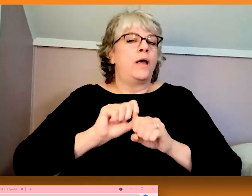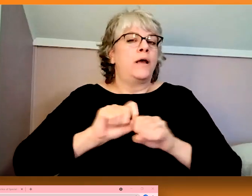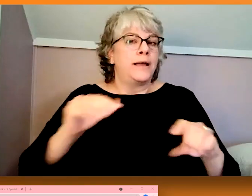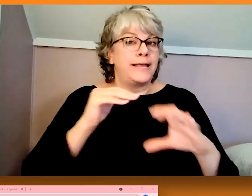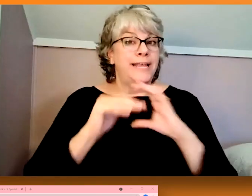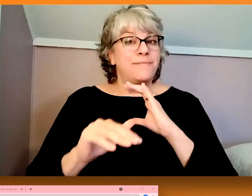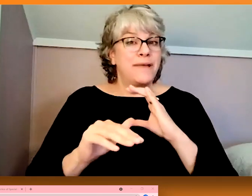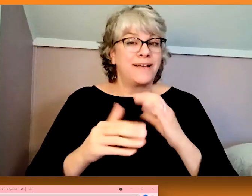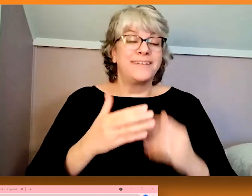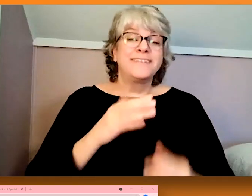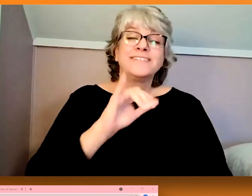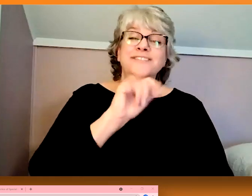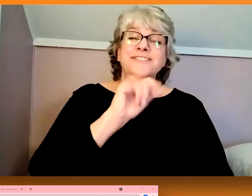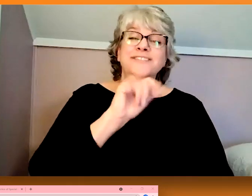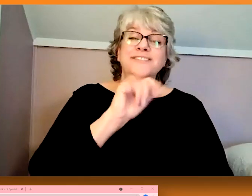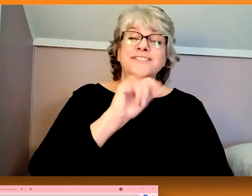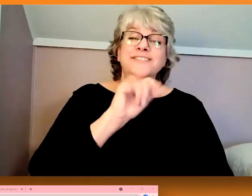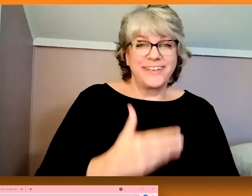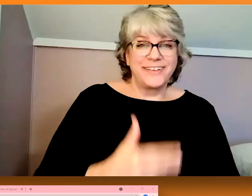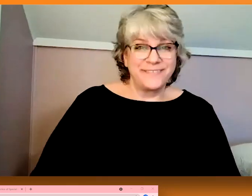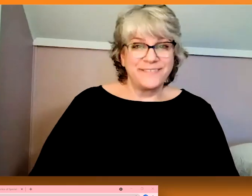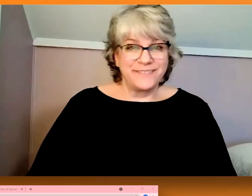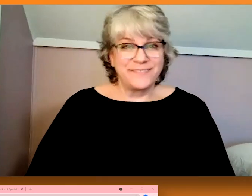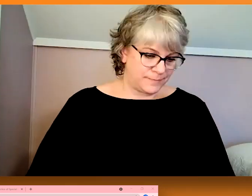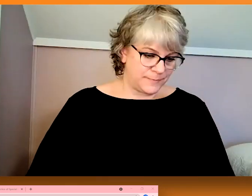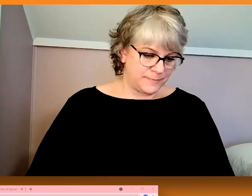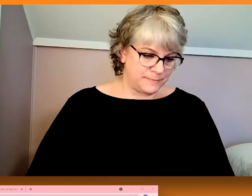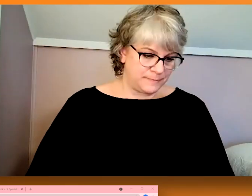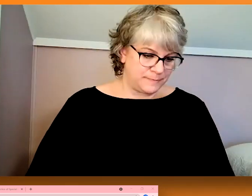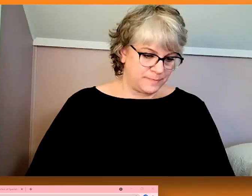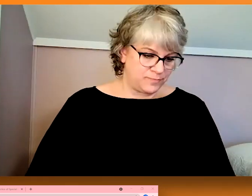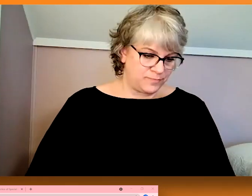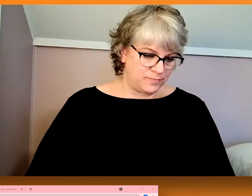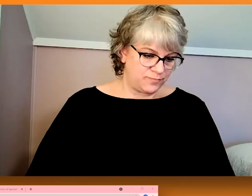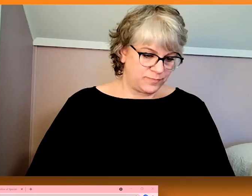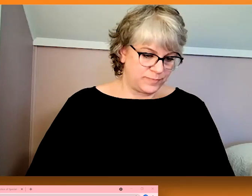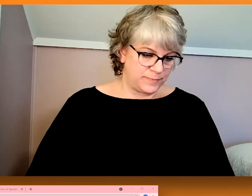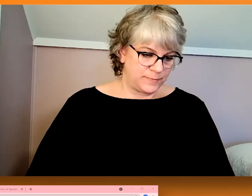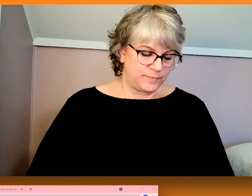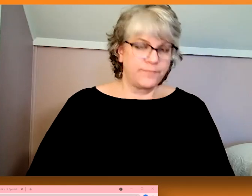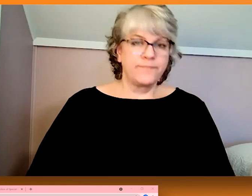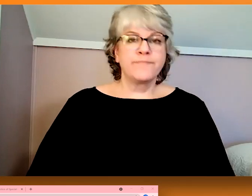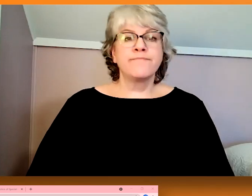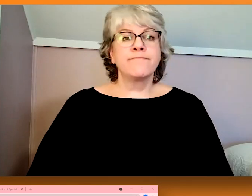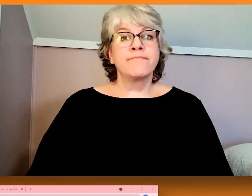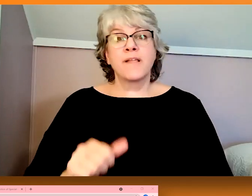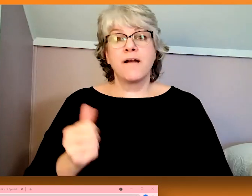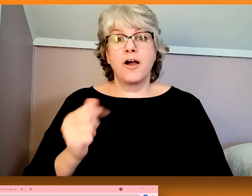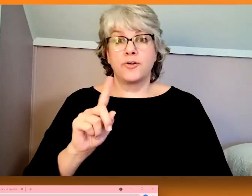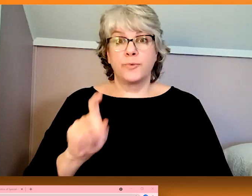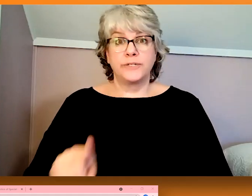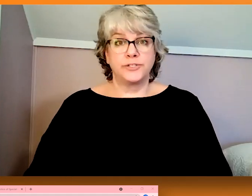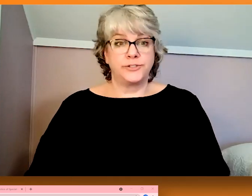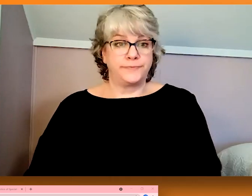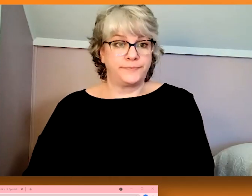Thank you, Jill. We have another question